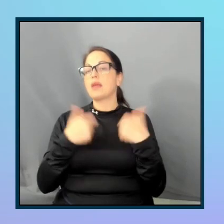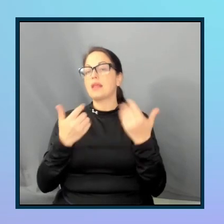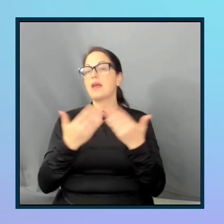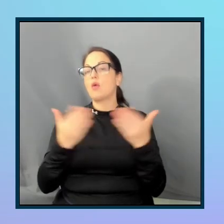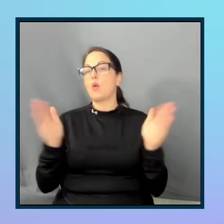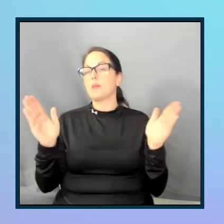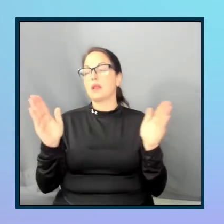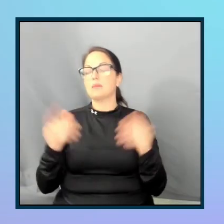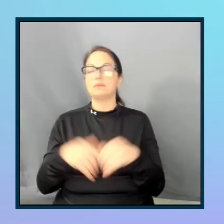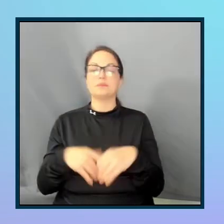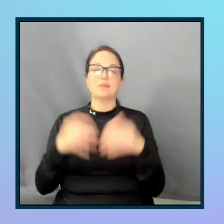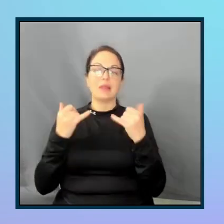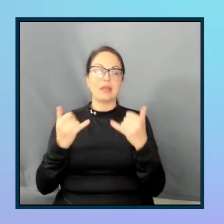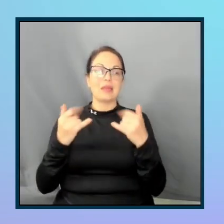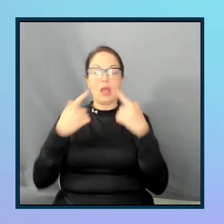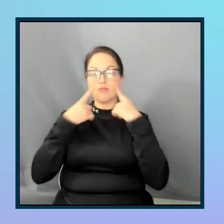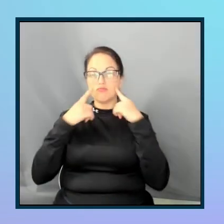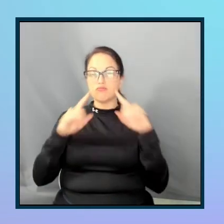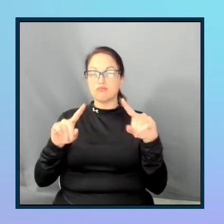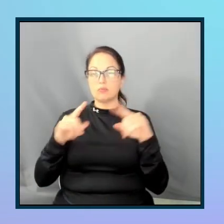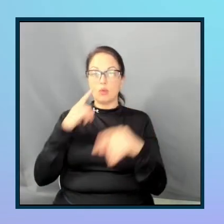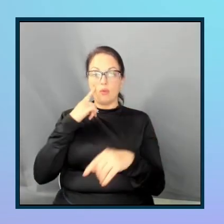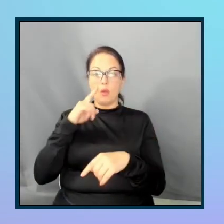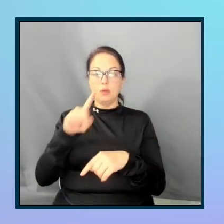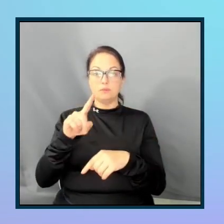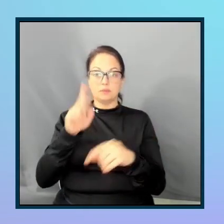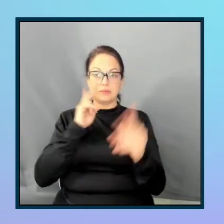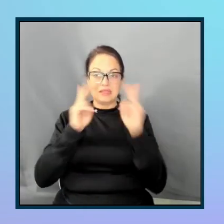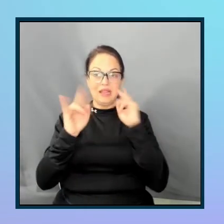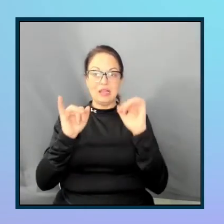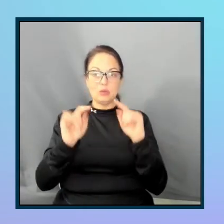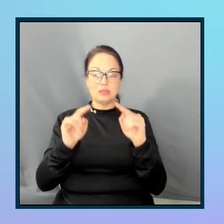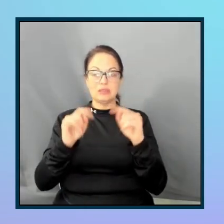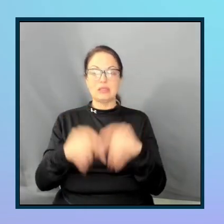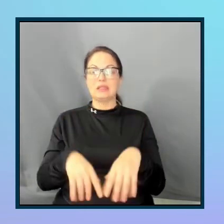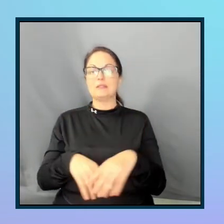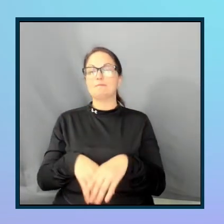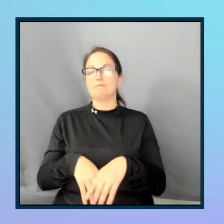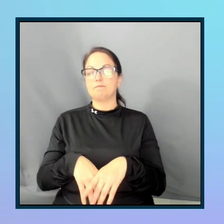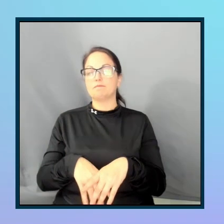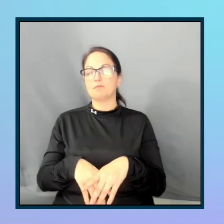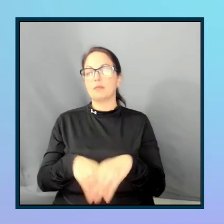and now it's working for you, and you see it working for you rather than against you,